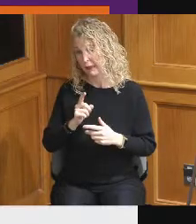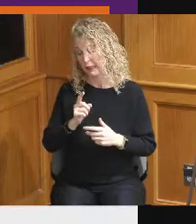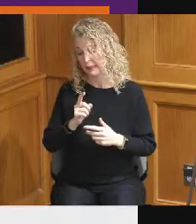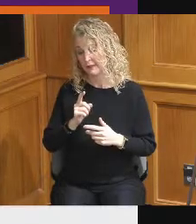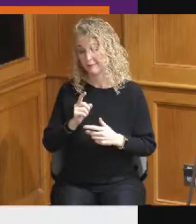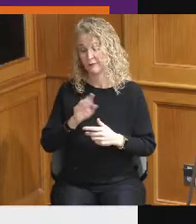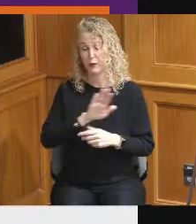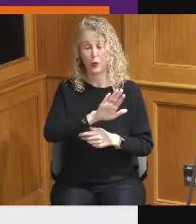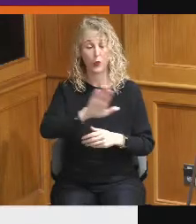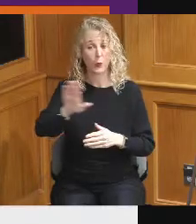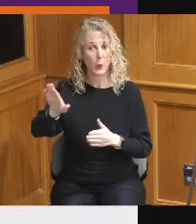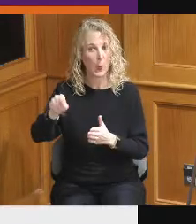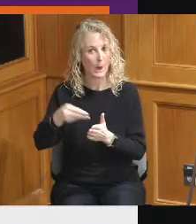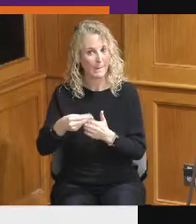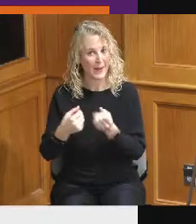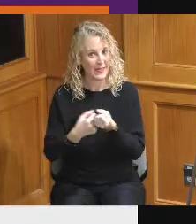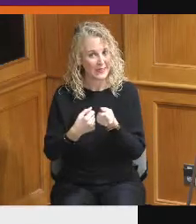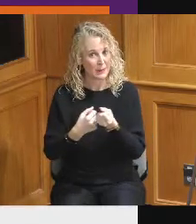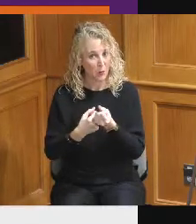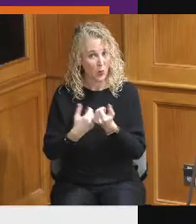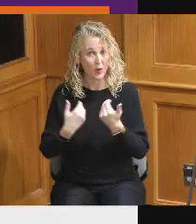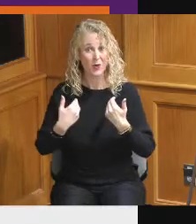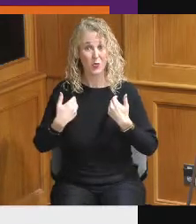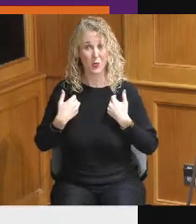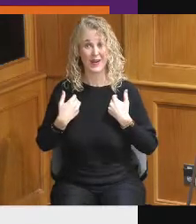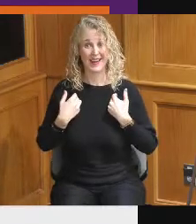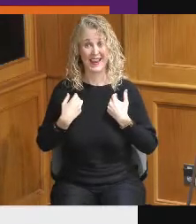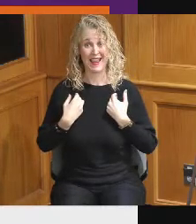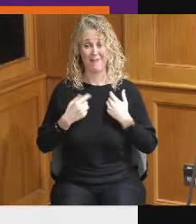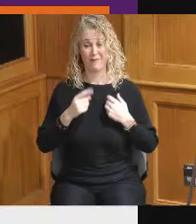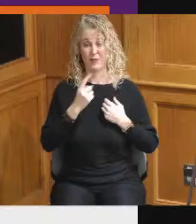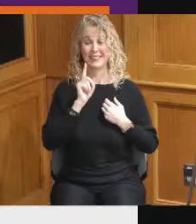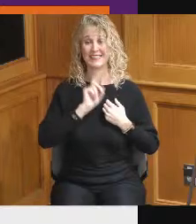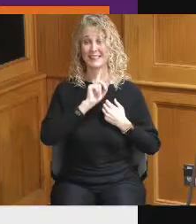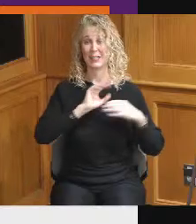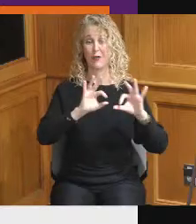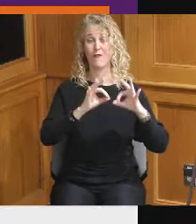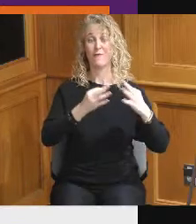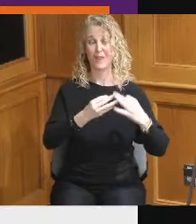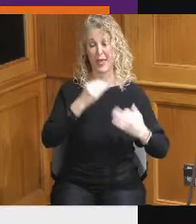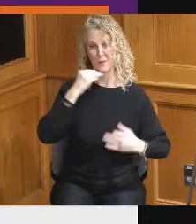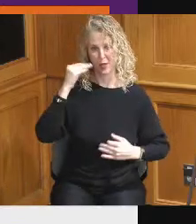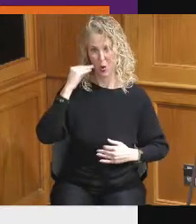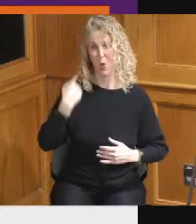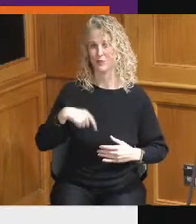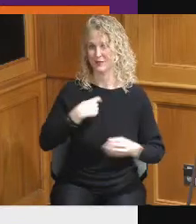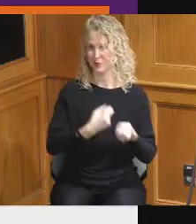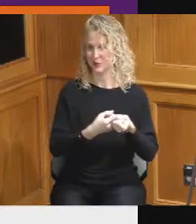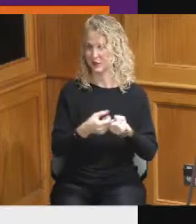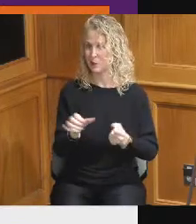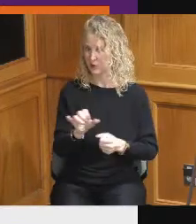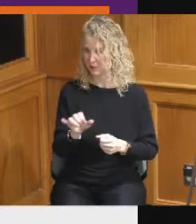funds supported it we do have single family homes that are being supported as well and then it's